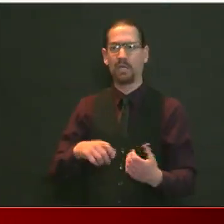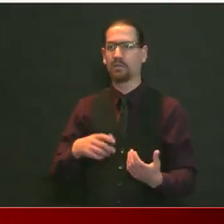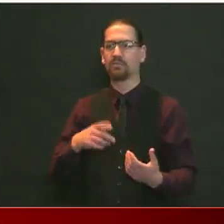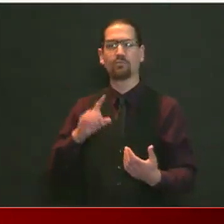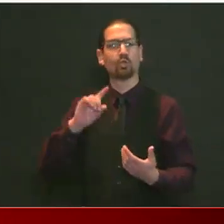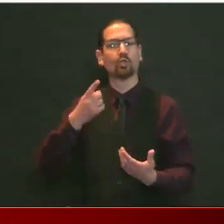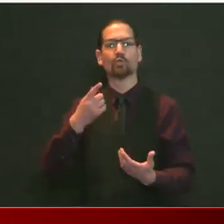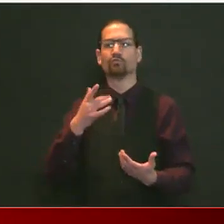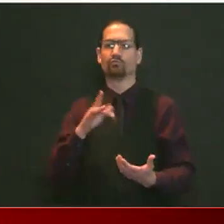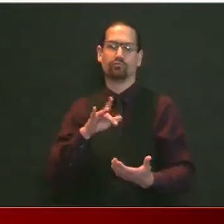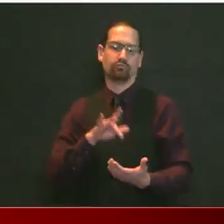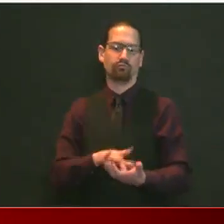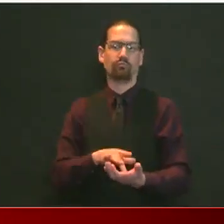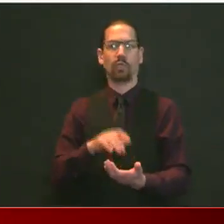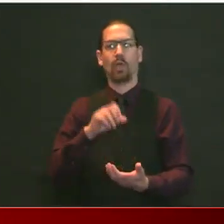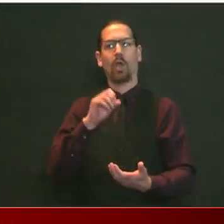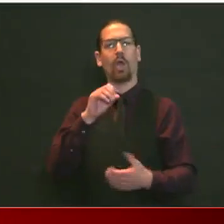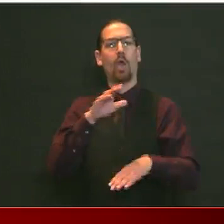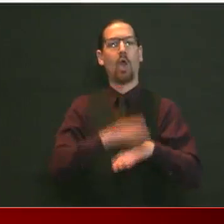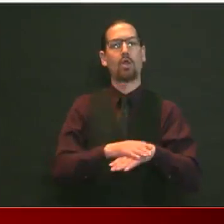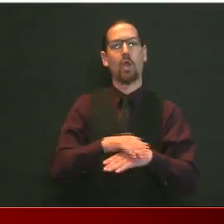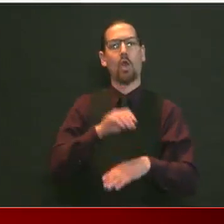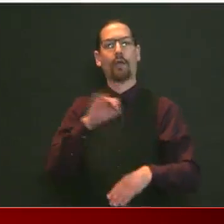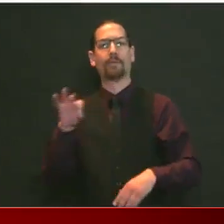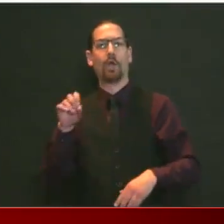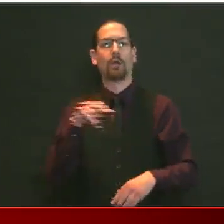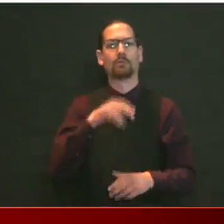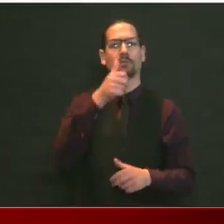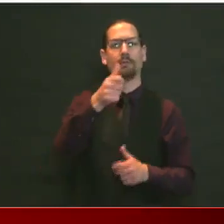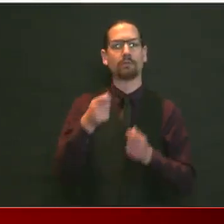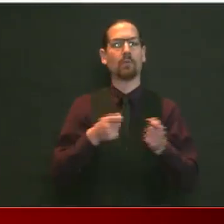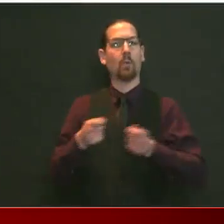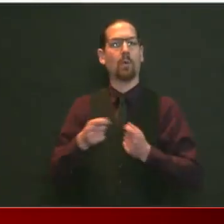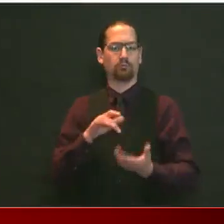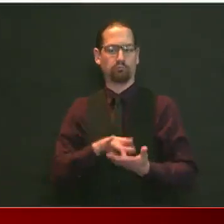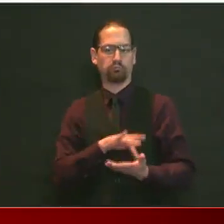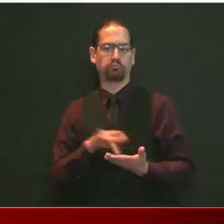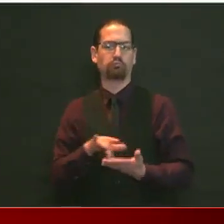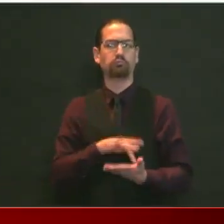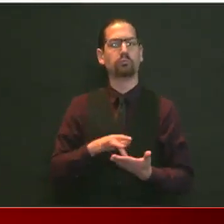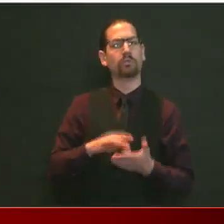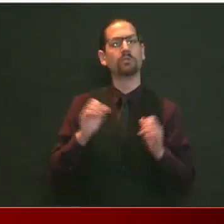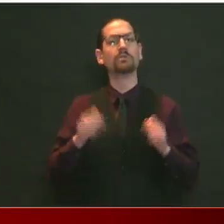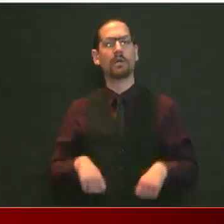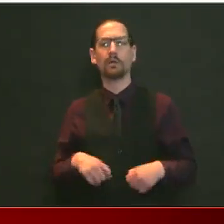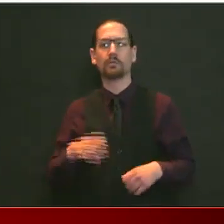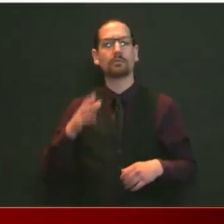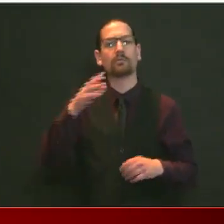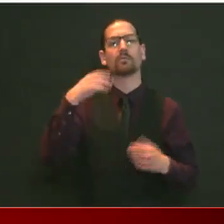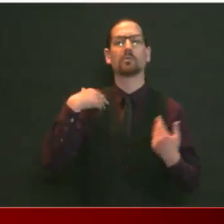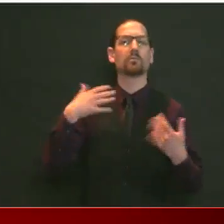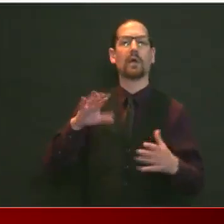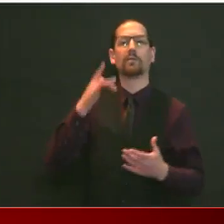IT'S ALSO WITH JUST THE ABILITY TO TURN THE APP ON OR OFF. SO THERE ARE OPPORTUNITIES TO JUST DETERMINE THAT YOU DON'T